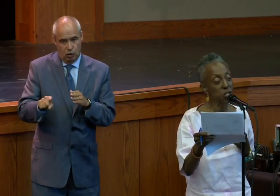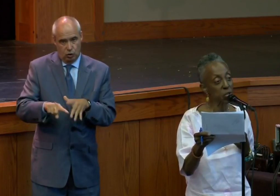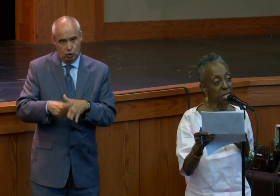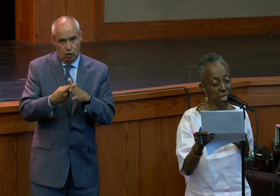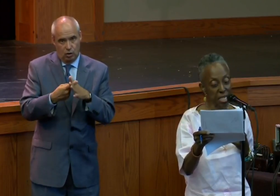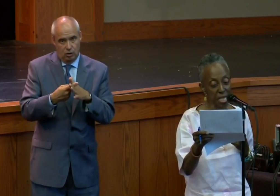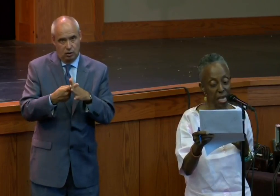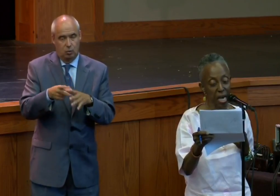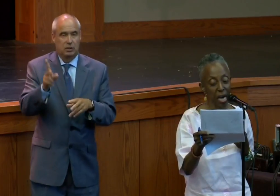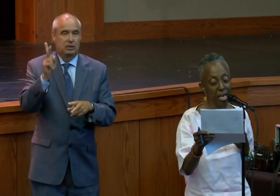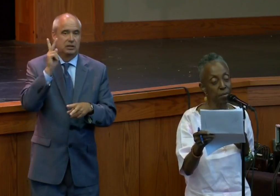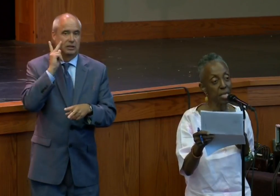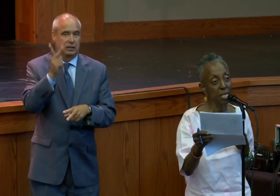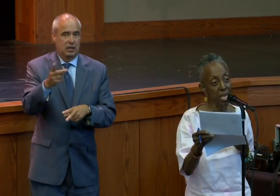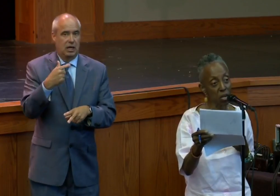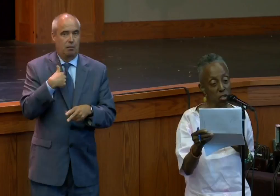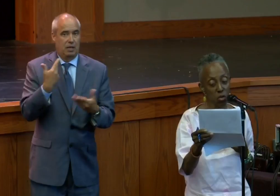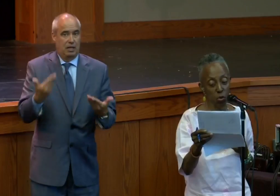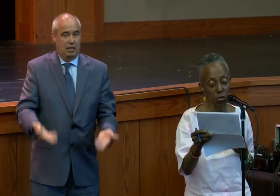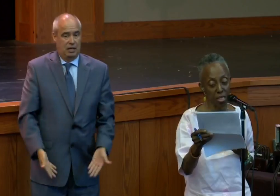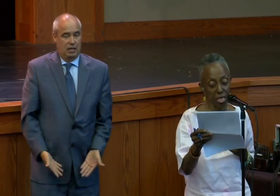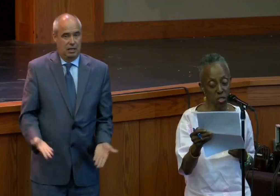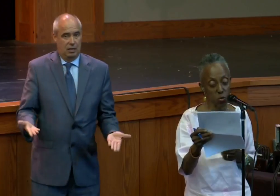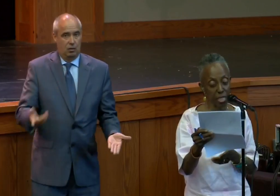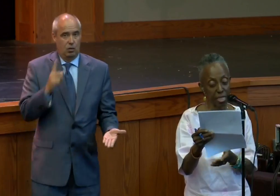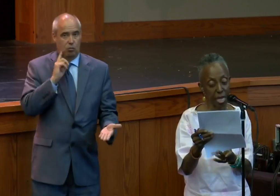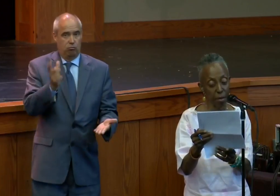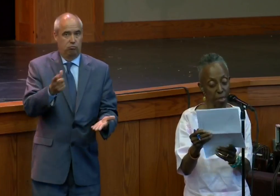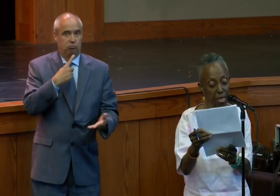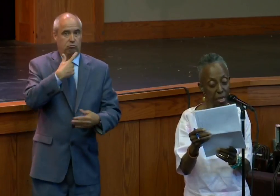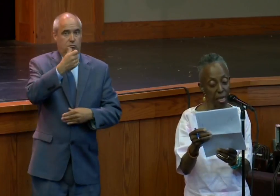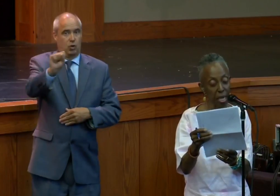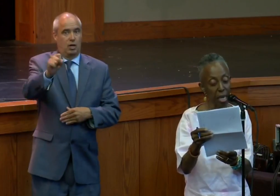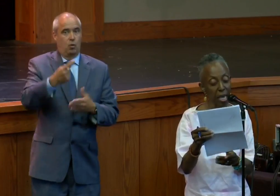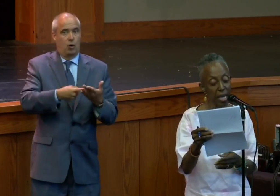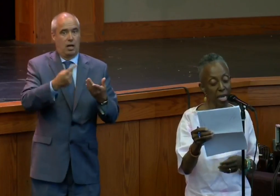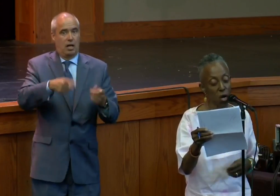AS YOU CAN SEE, I AM HERE TO PROTEST WHAT IS HAPPENING AND I